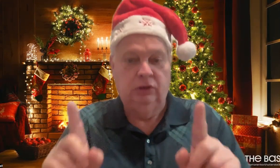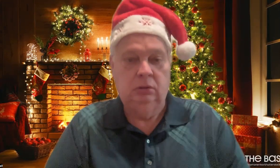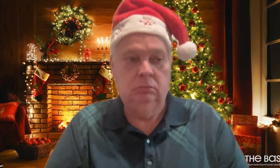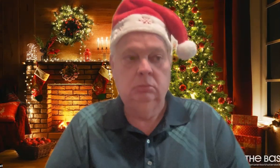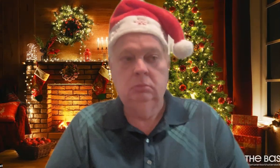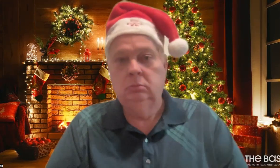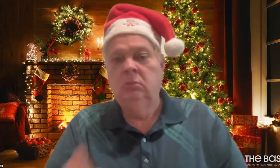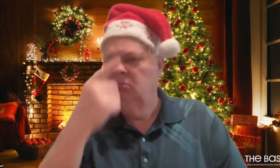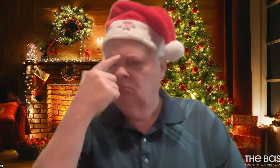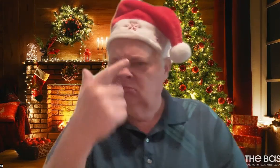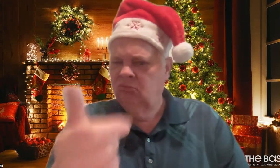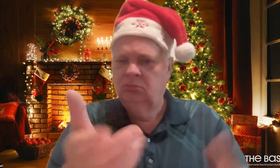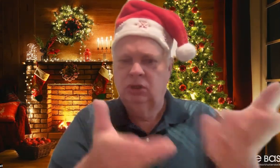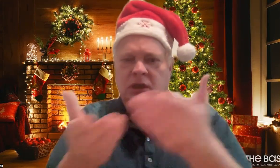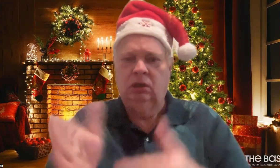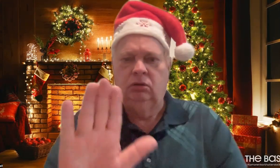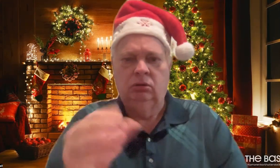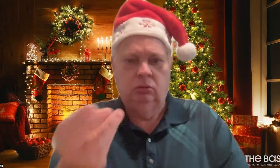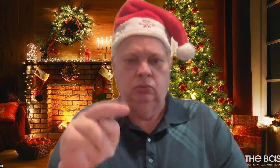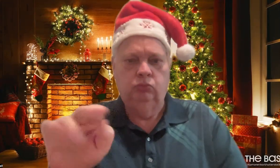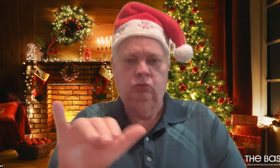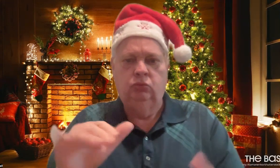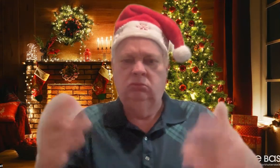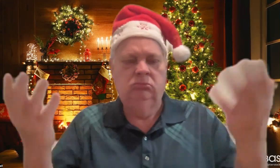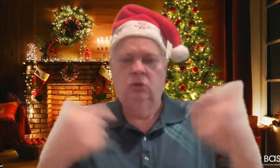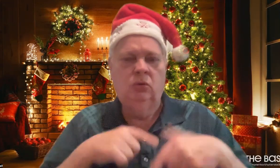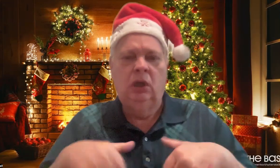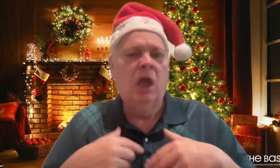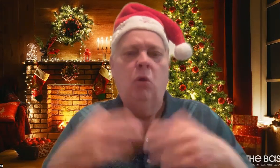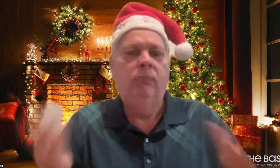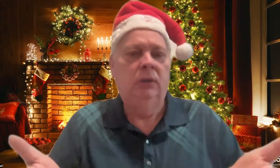You can bring your own too if you want.